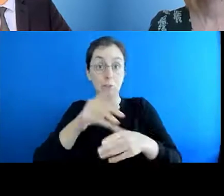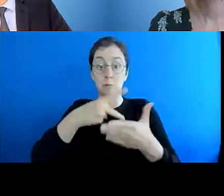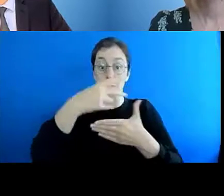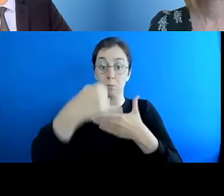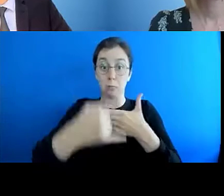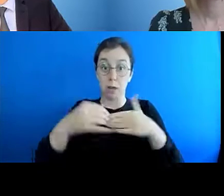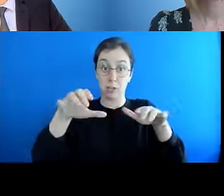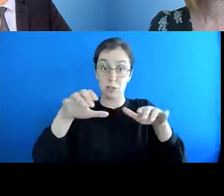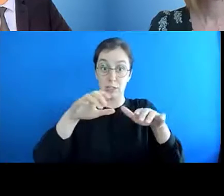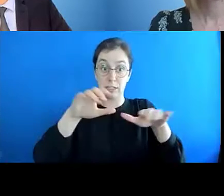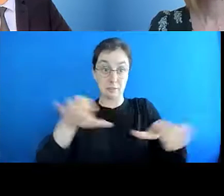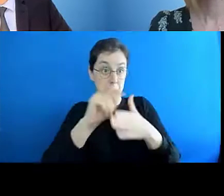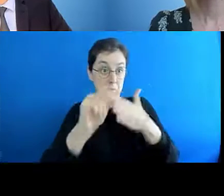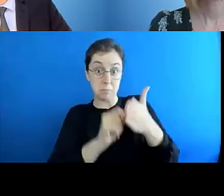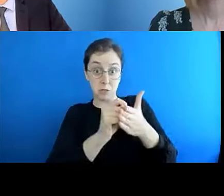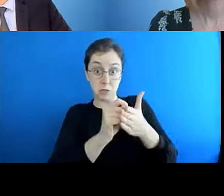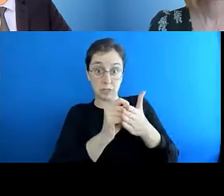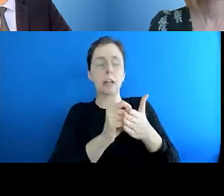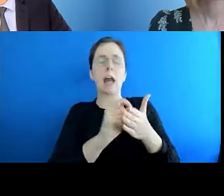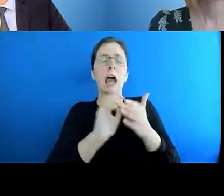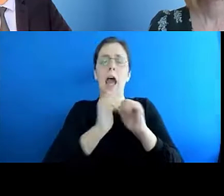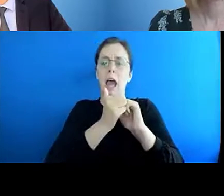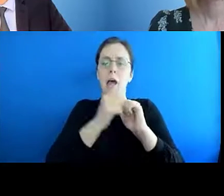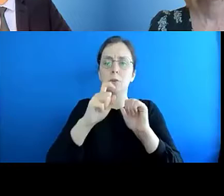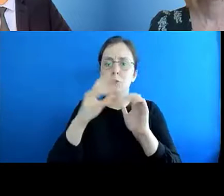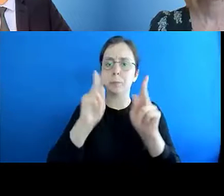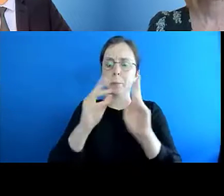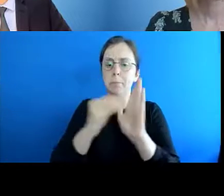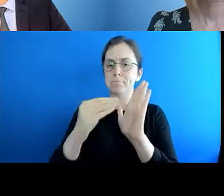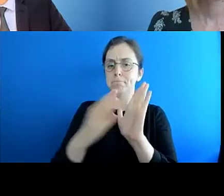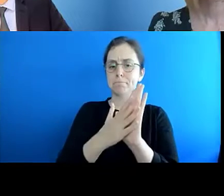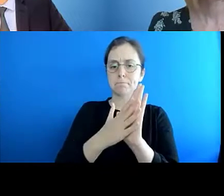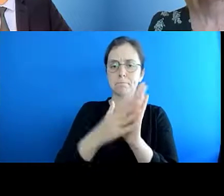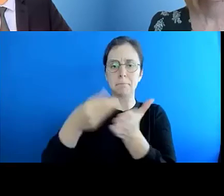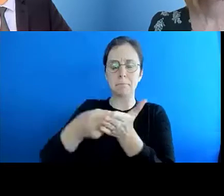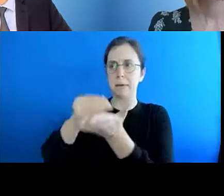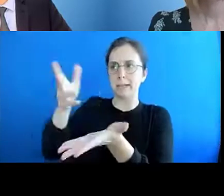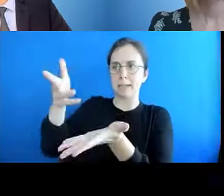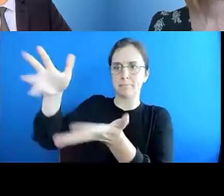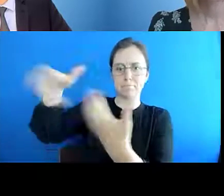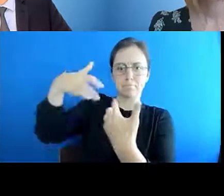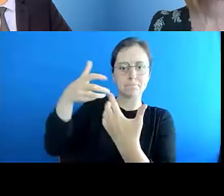how should people consider kind of putting in budget and funding requests for that type of cost?